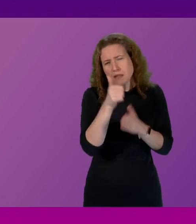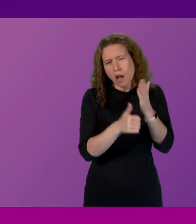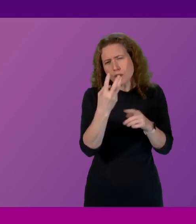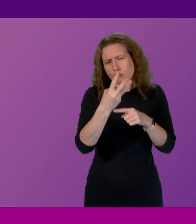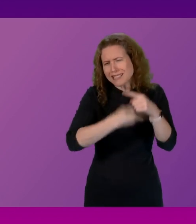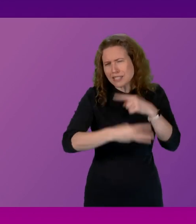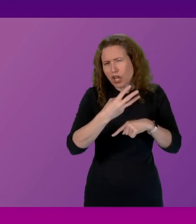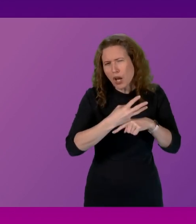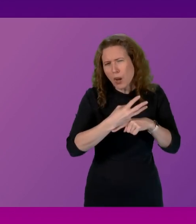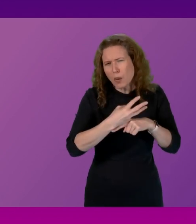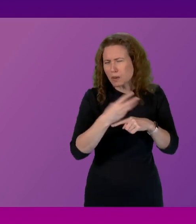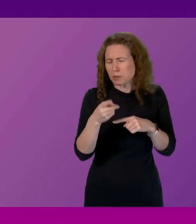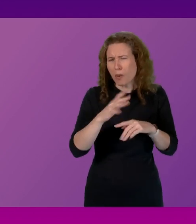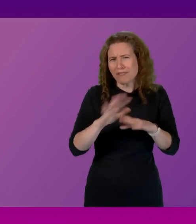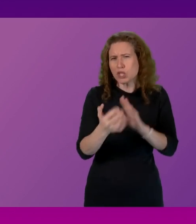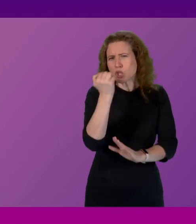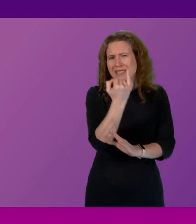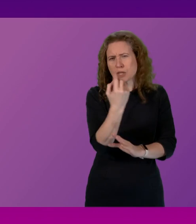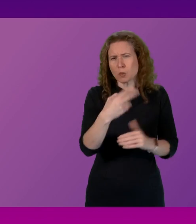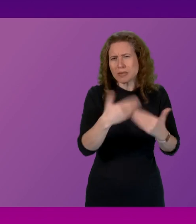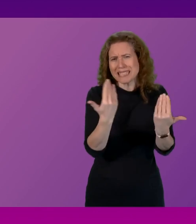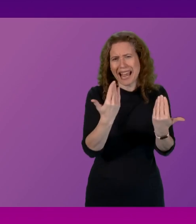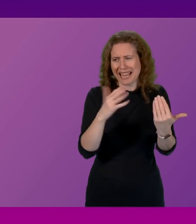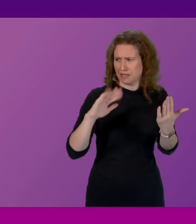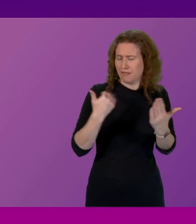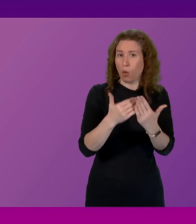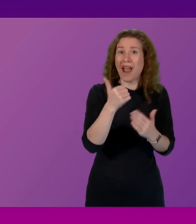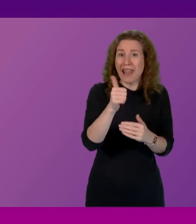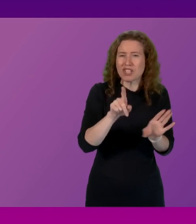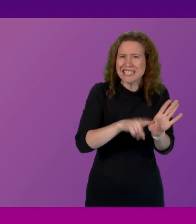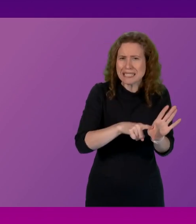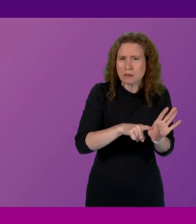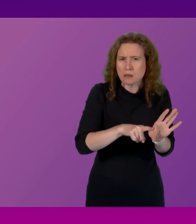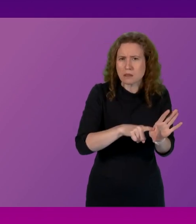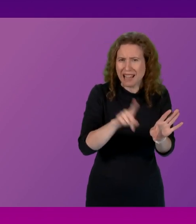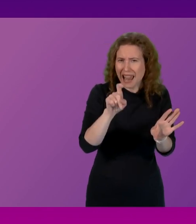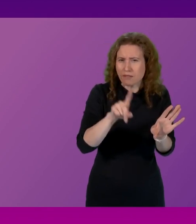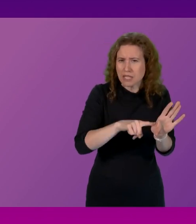This Government has not met the 62-day standard for 11 years—so cut the complacency and